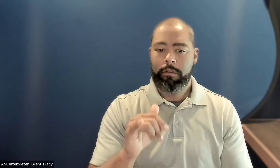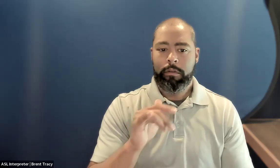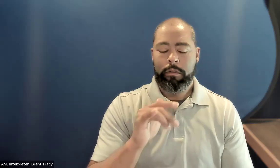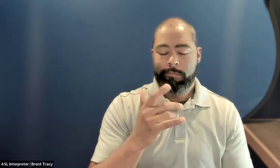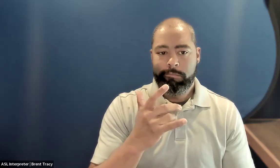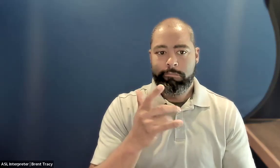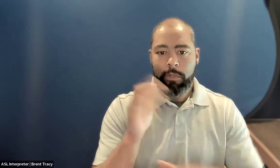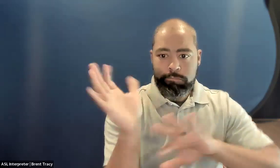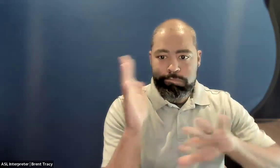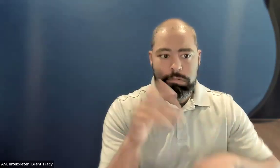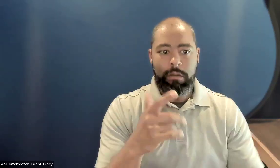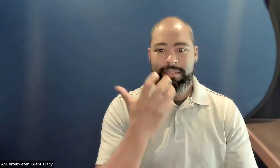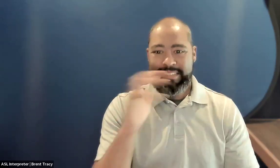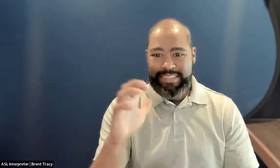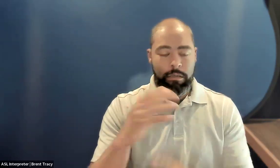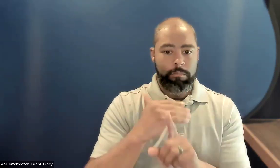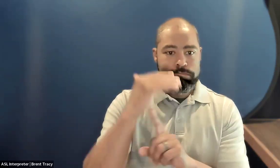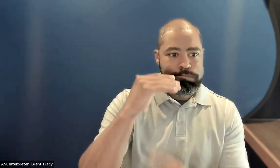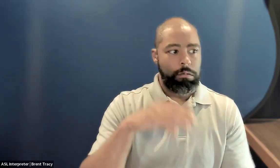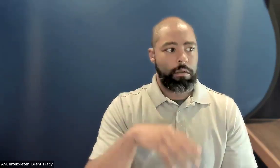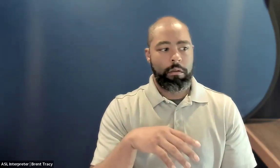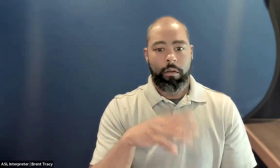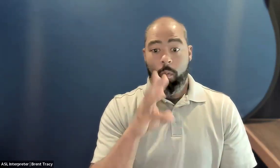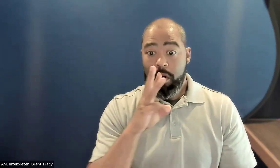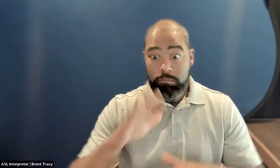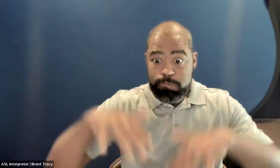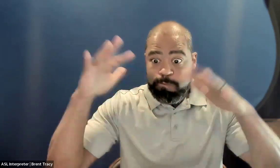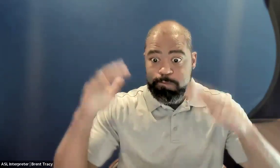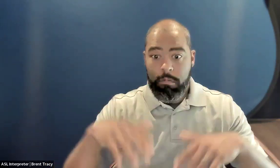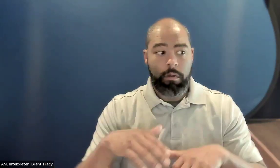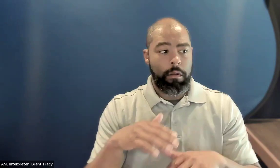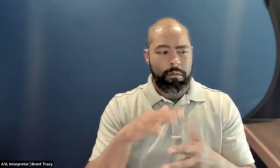informing climate smart capital planning at the state level, as